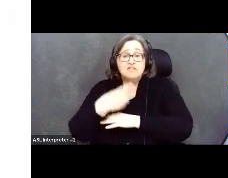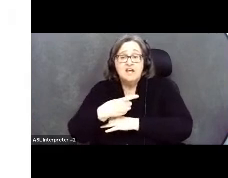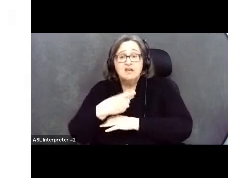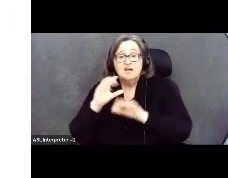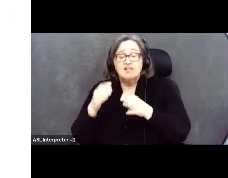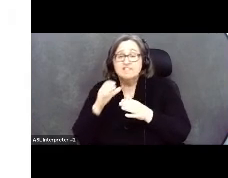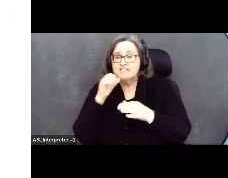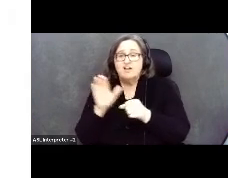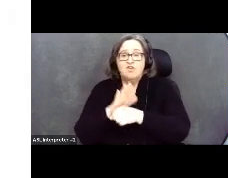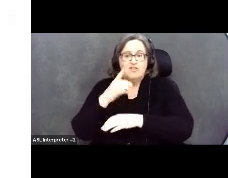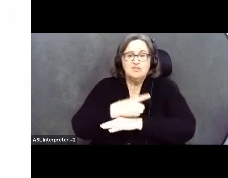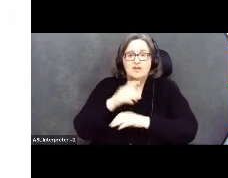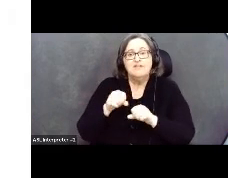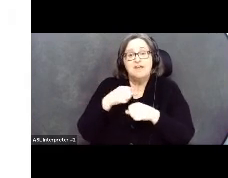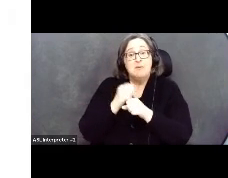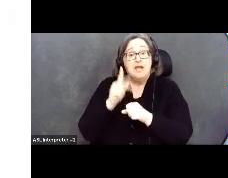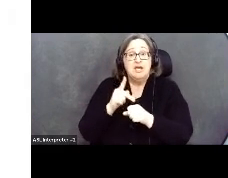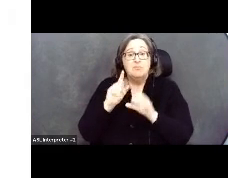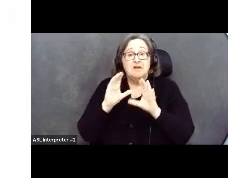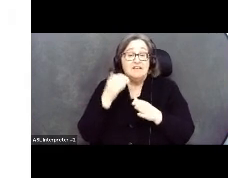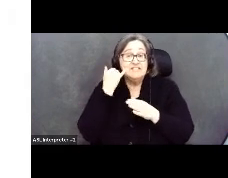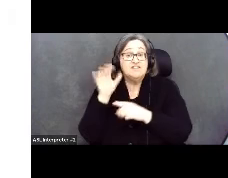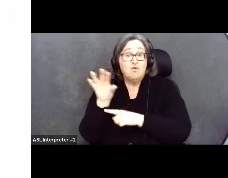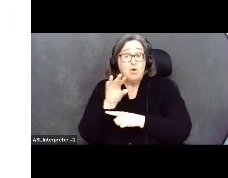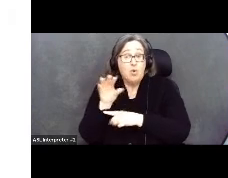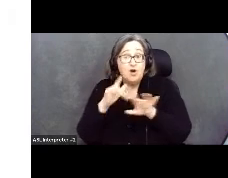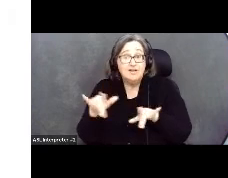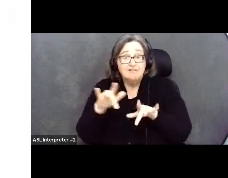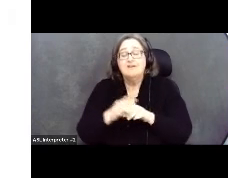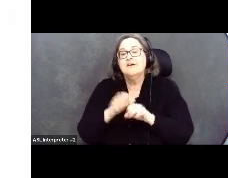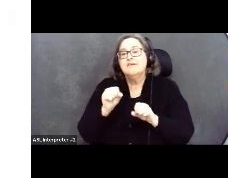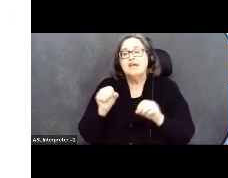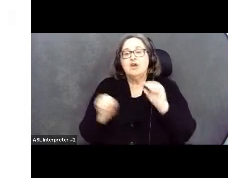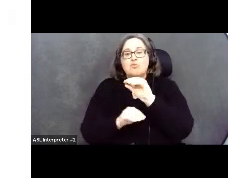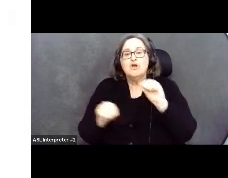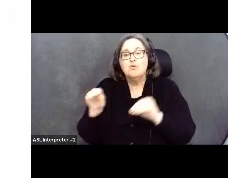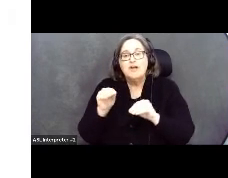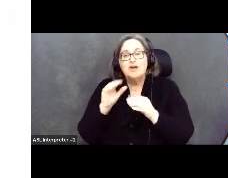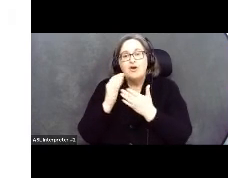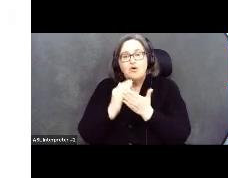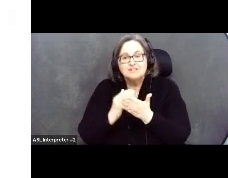They can make up classes if they are recorded. They can rearrange courses that way, because some